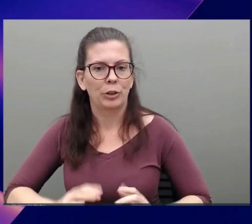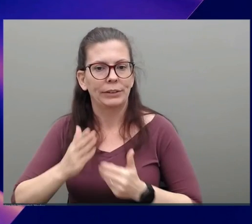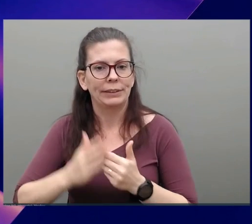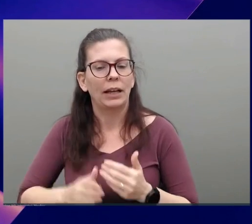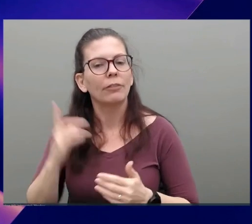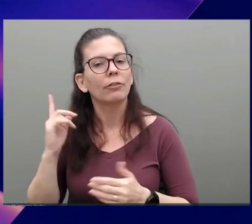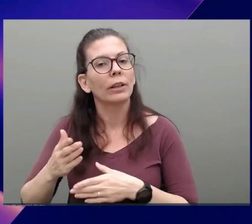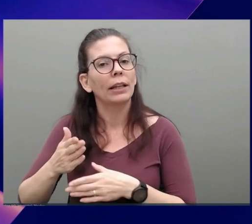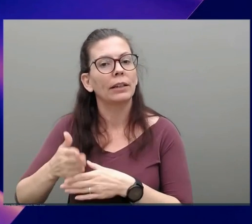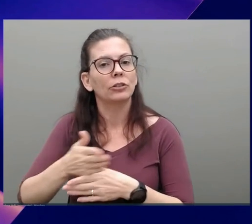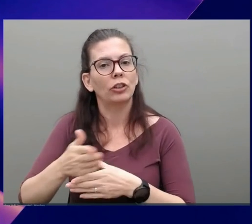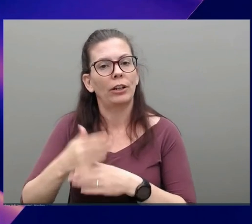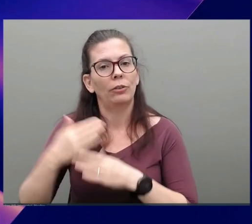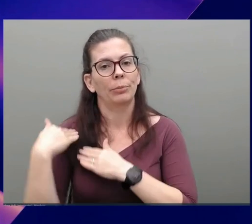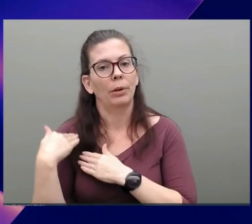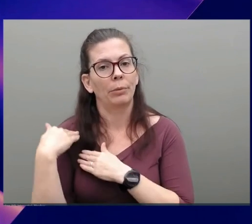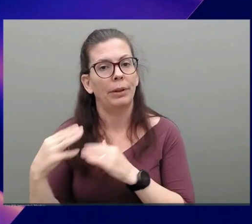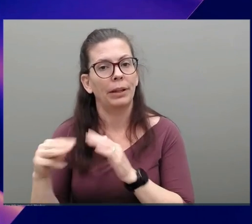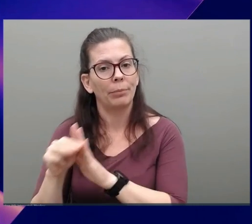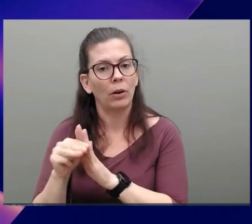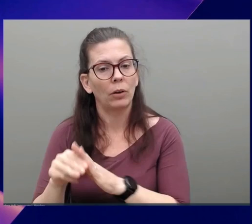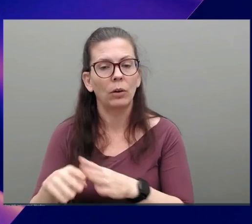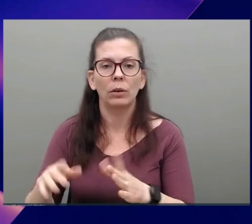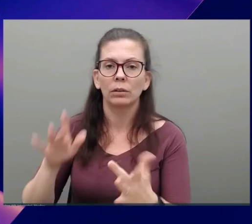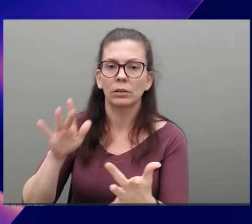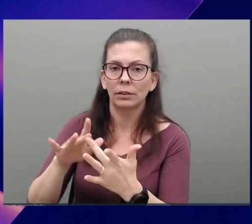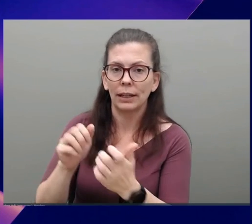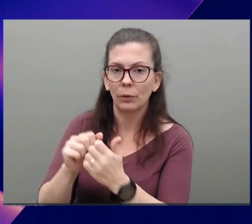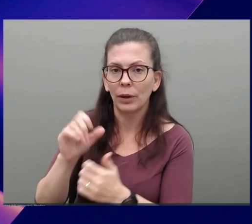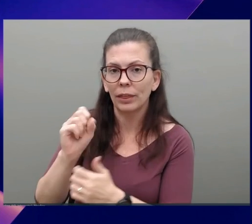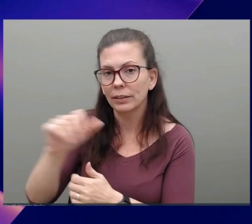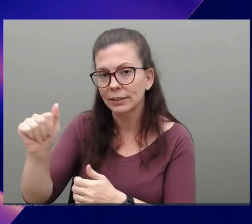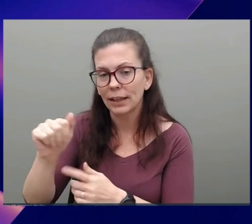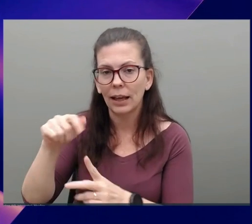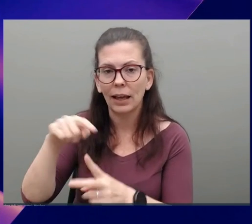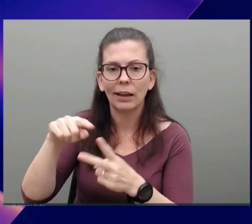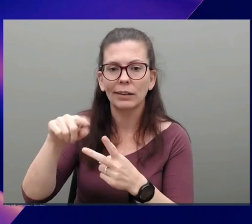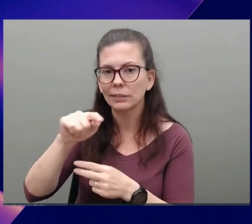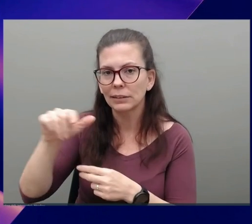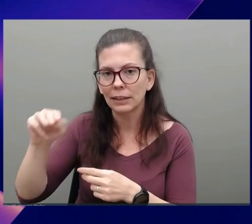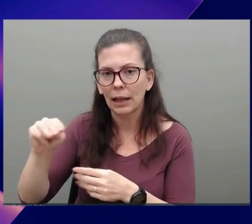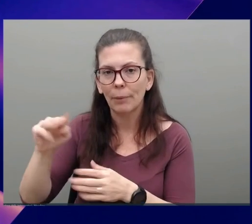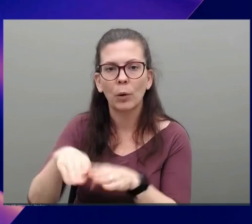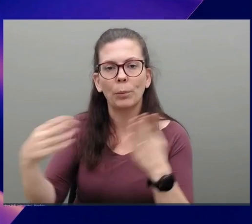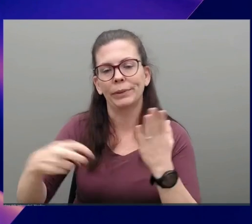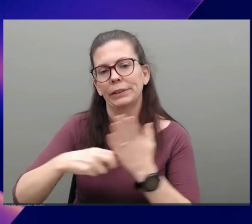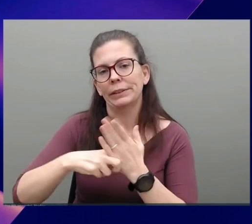to reach out to their TAM, SA, or premium support to open up a ticket that gets escalated to us.